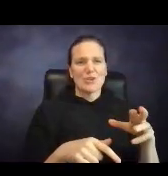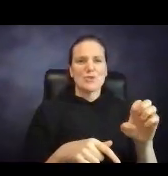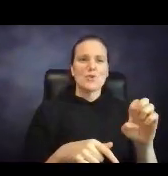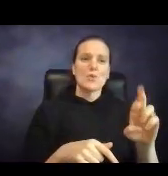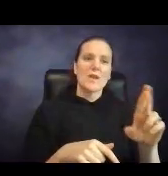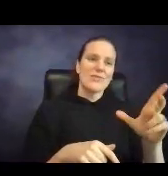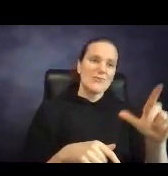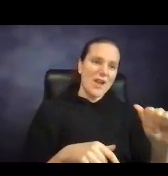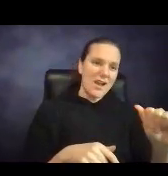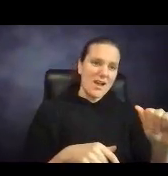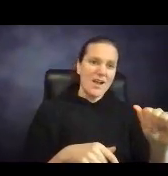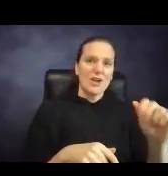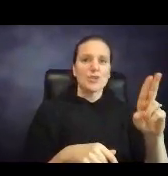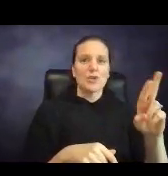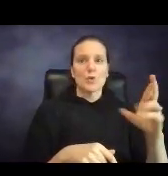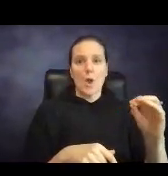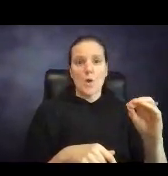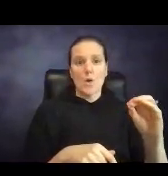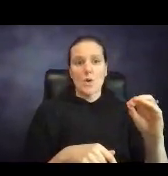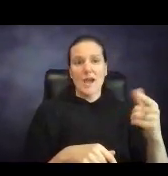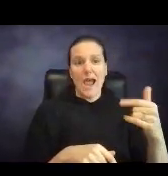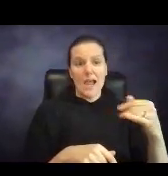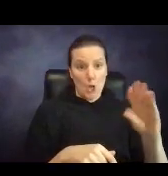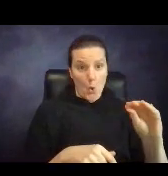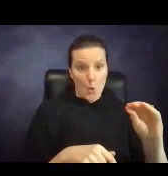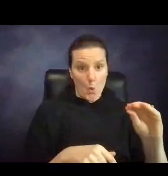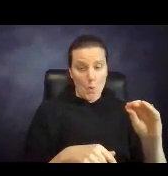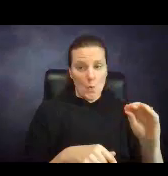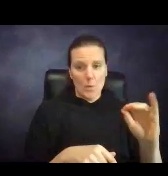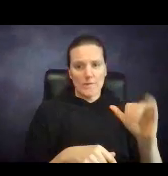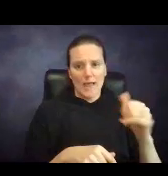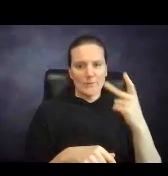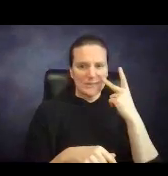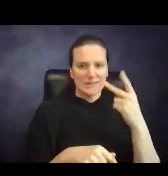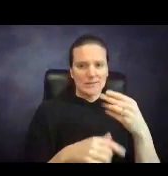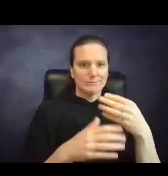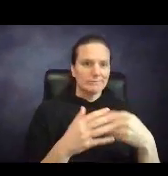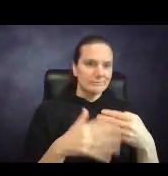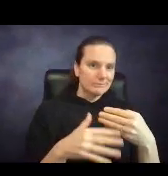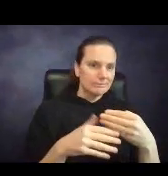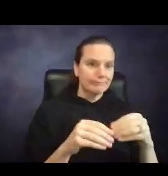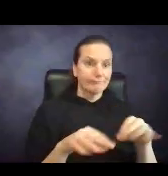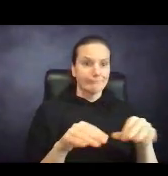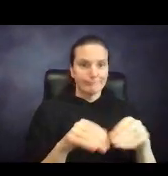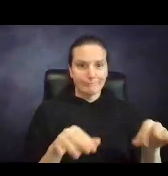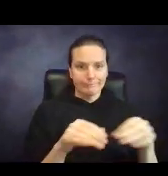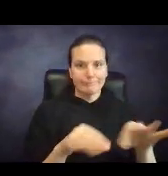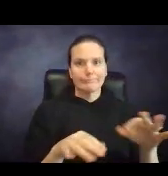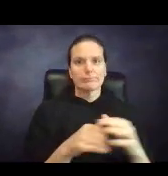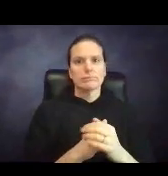In urogynecology pelvic health medicine we see a lot of urinary leakage and incontinence and so we, we put a lot